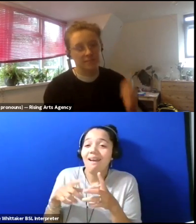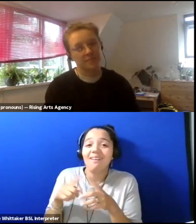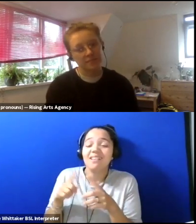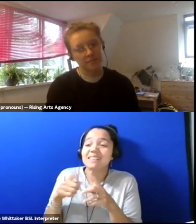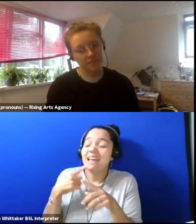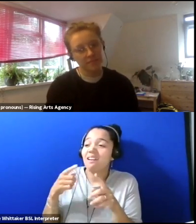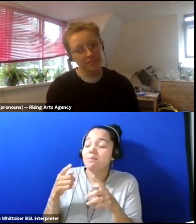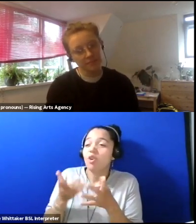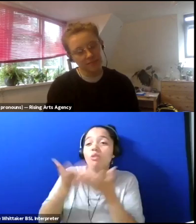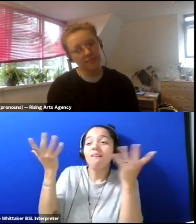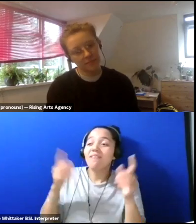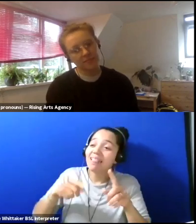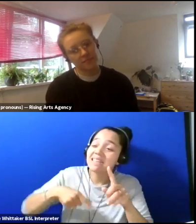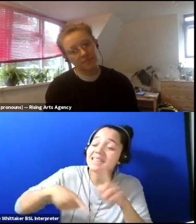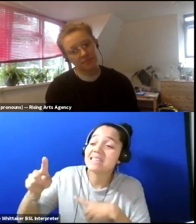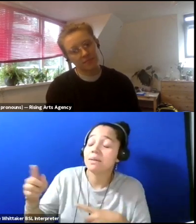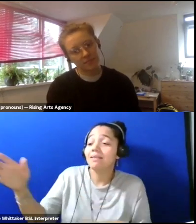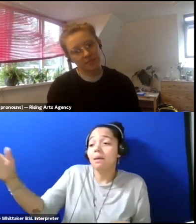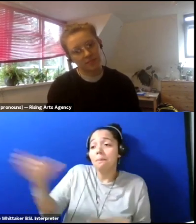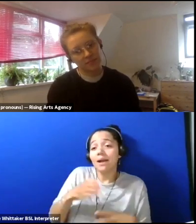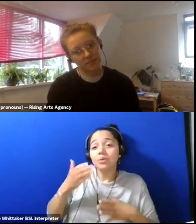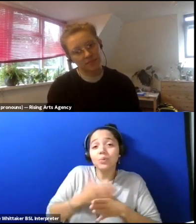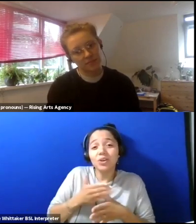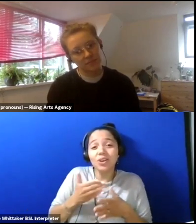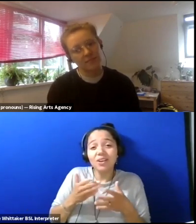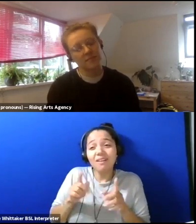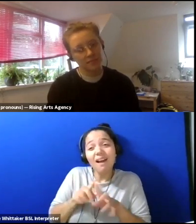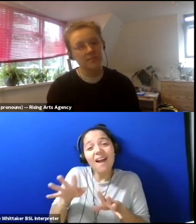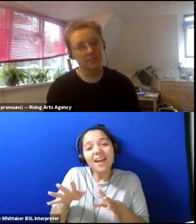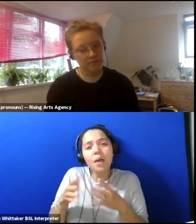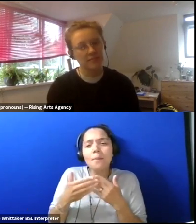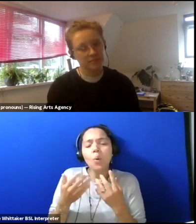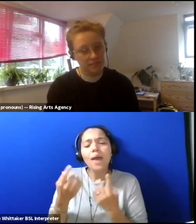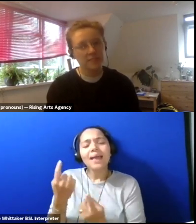dismissed, things like that, that are a bit more more individual for the moment.